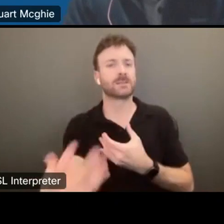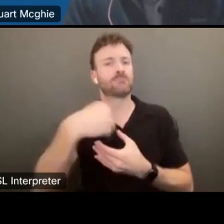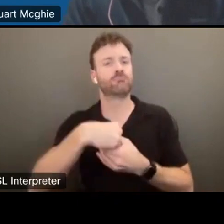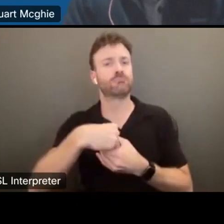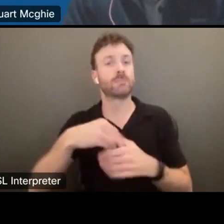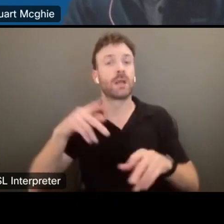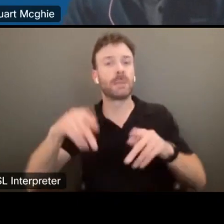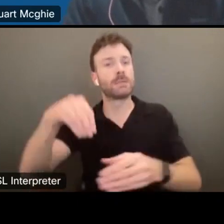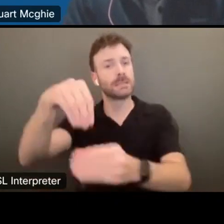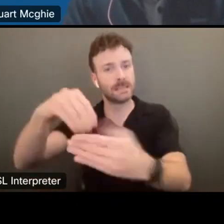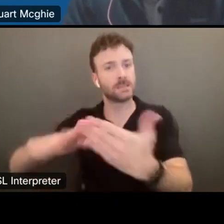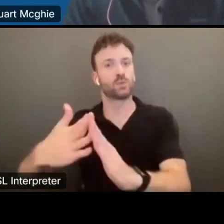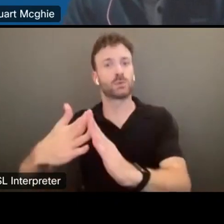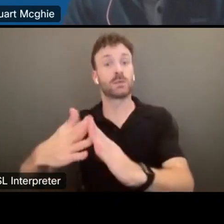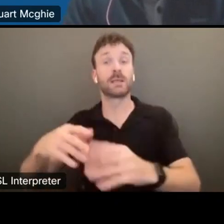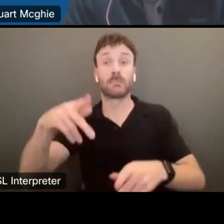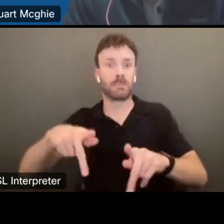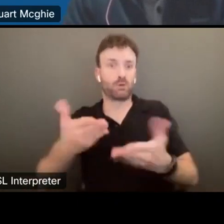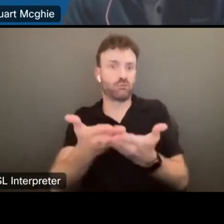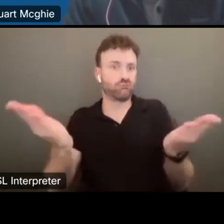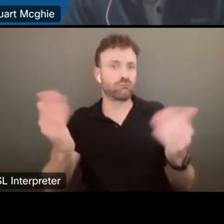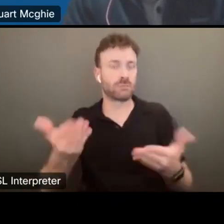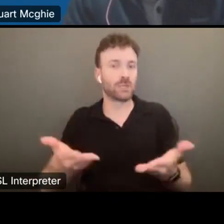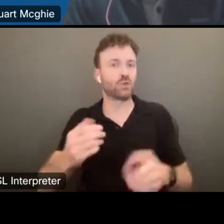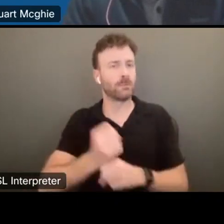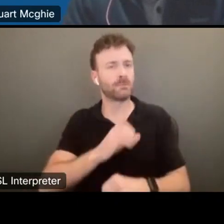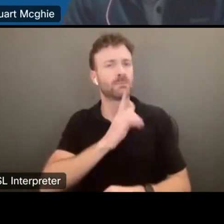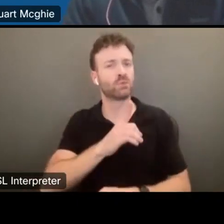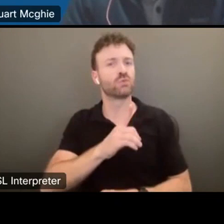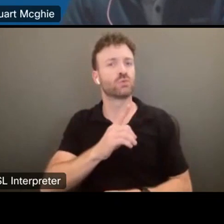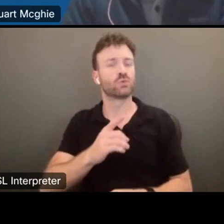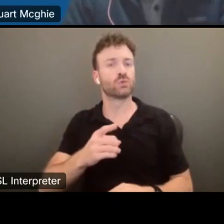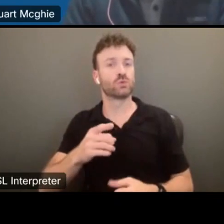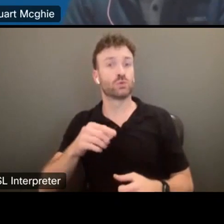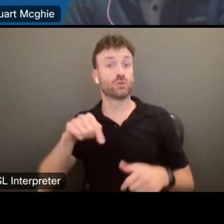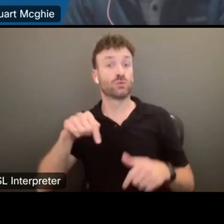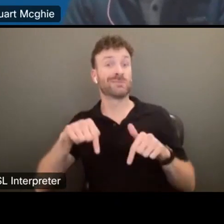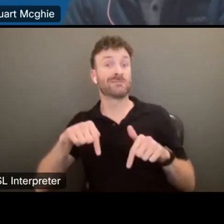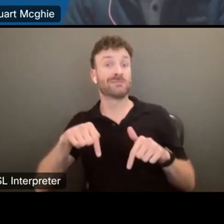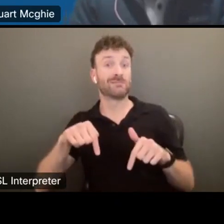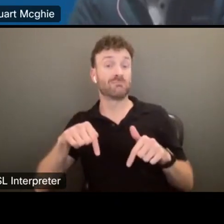in the community, people on this call to make sure that these are measures that are actually helpful.